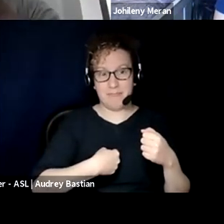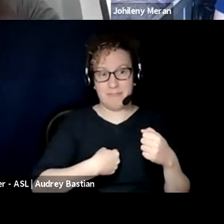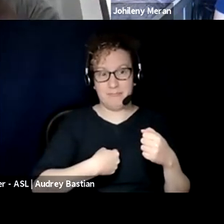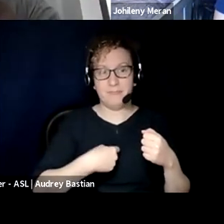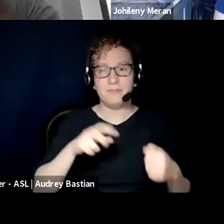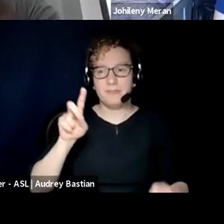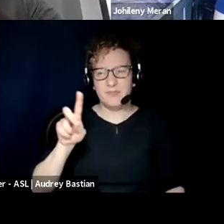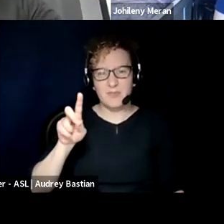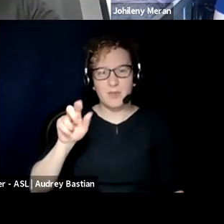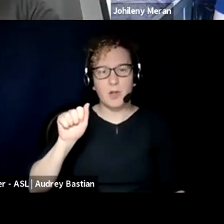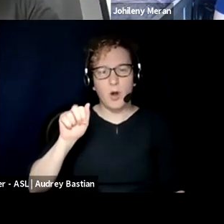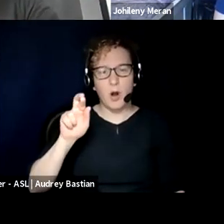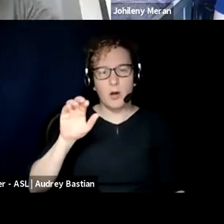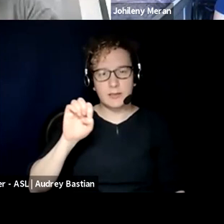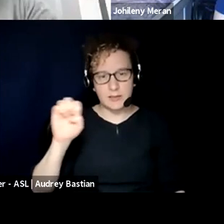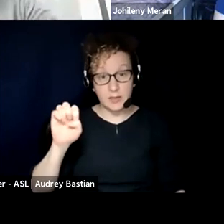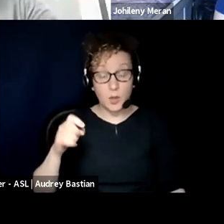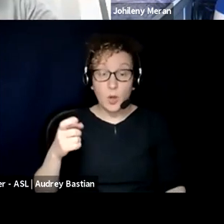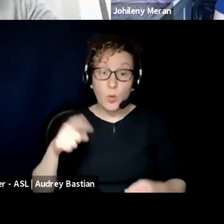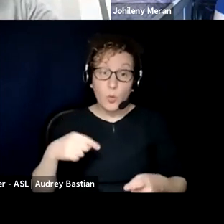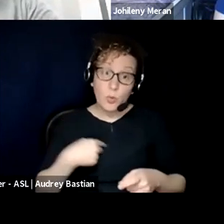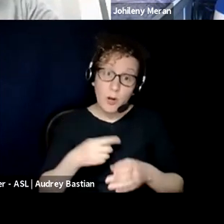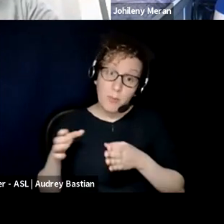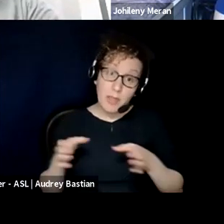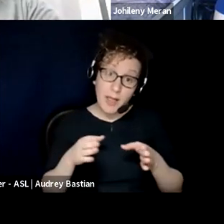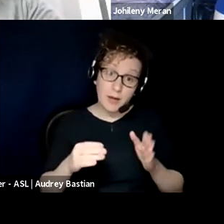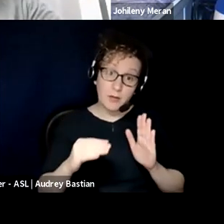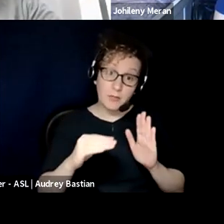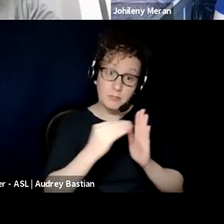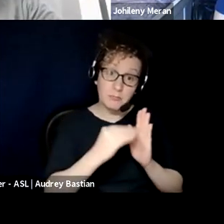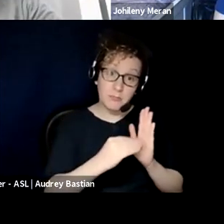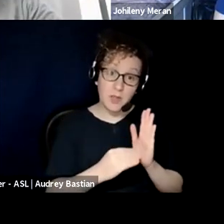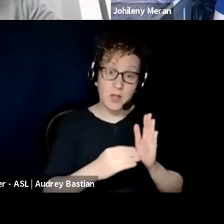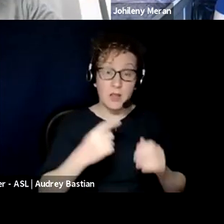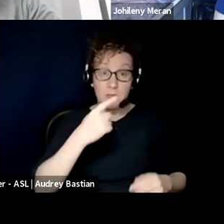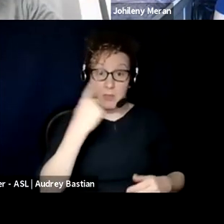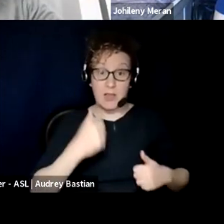when we were planning, you expressed that the Black Lives Matter movement is a visible